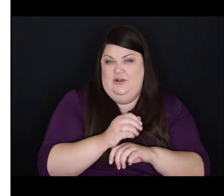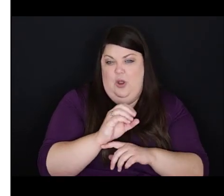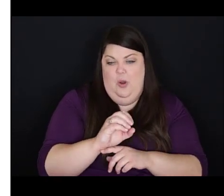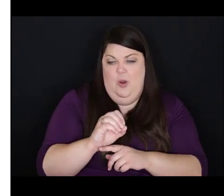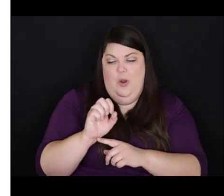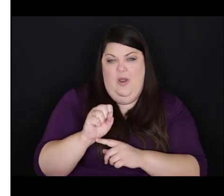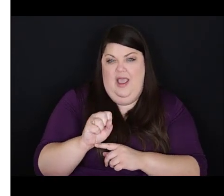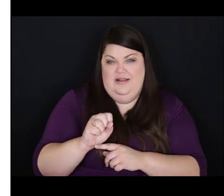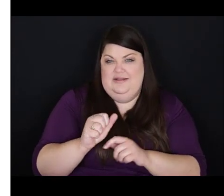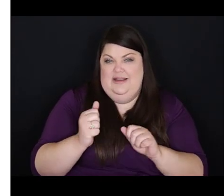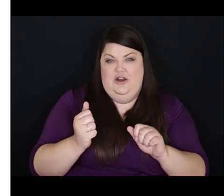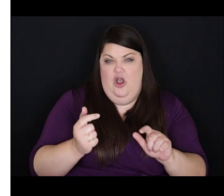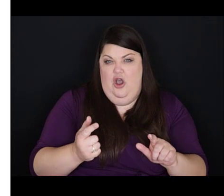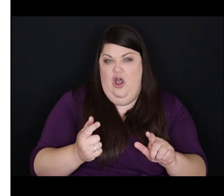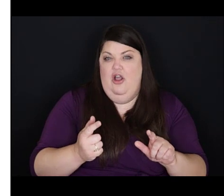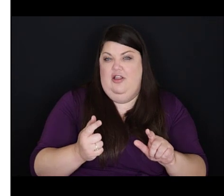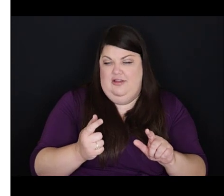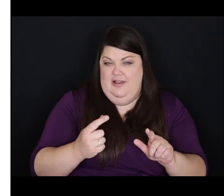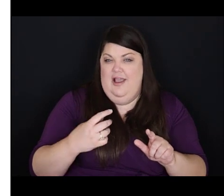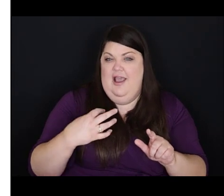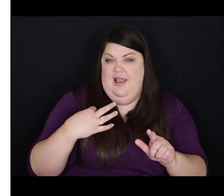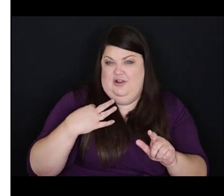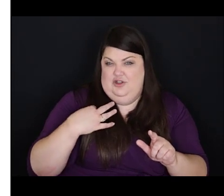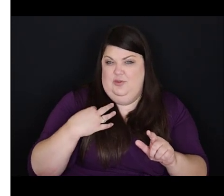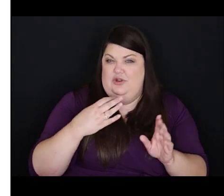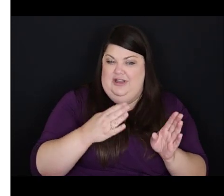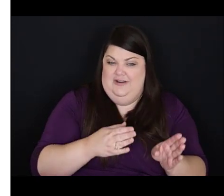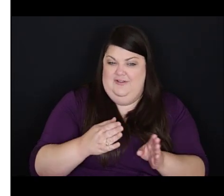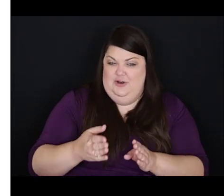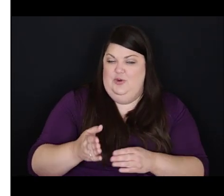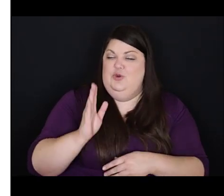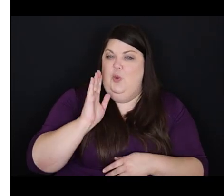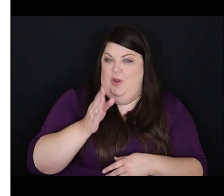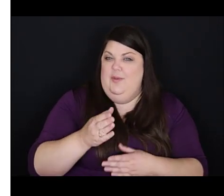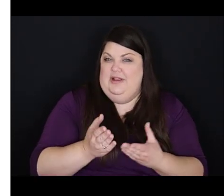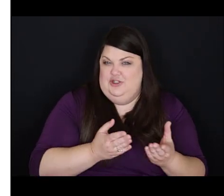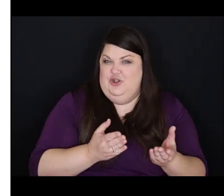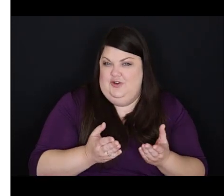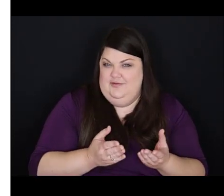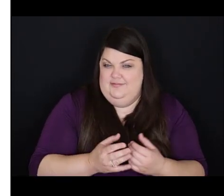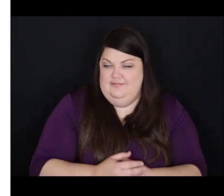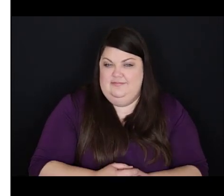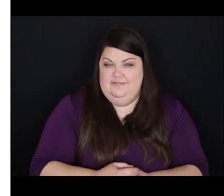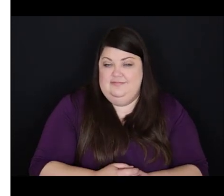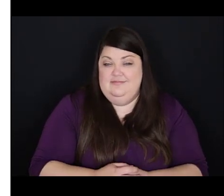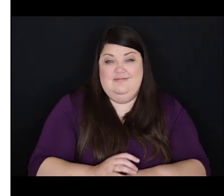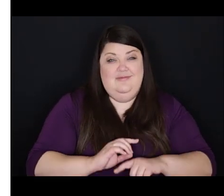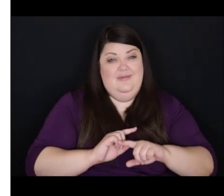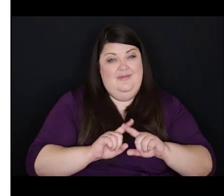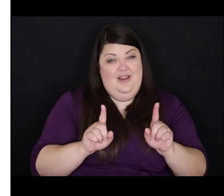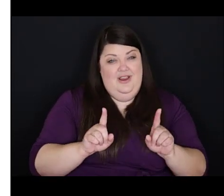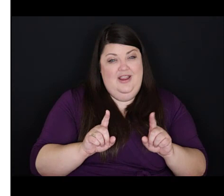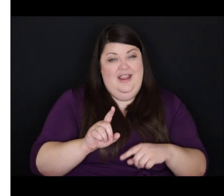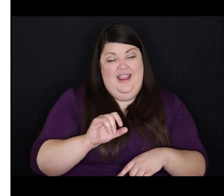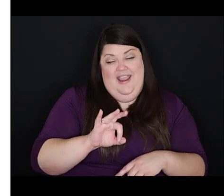all eligible individuals will be served.” However, If the VR agency cannot serve all